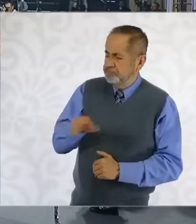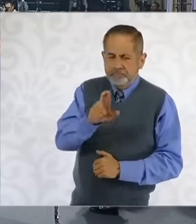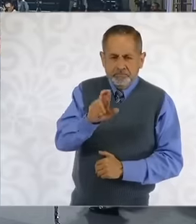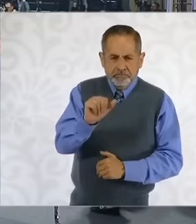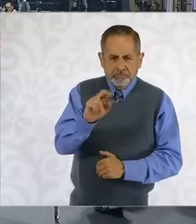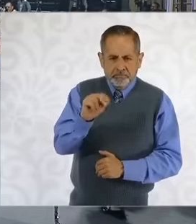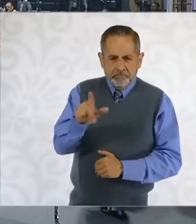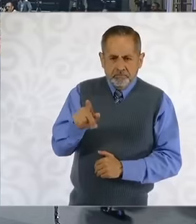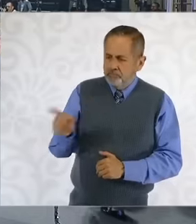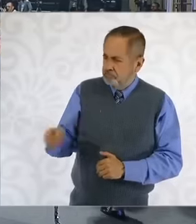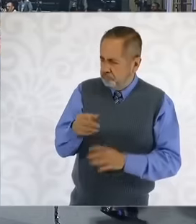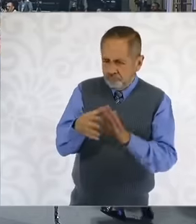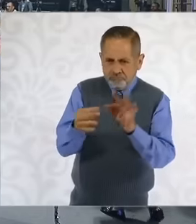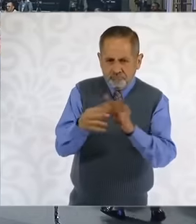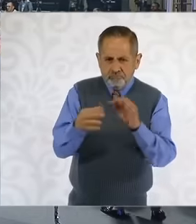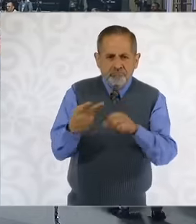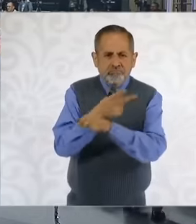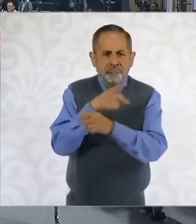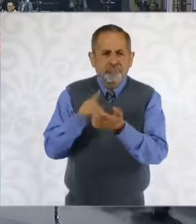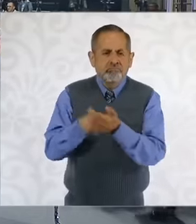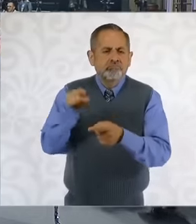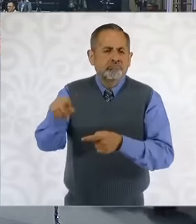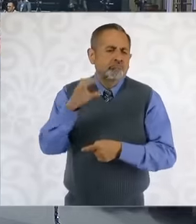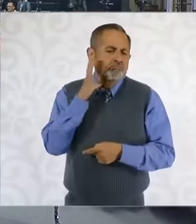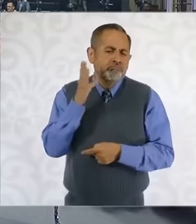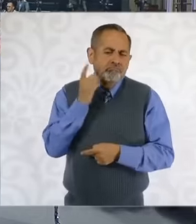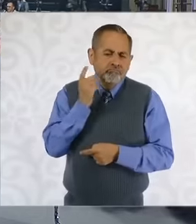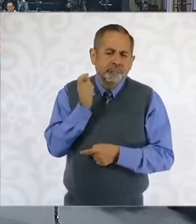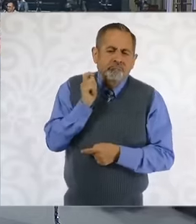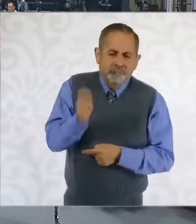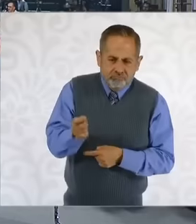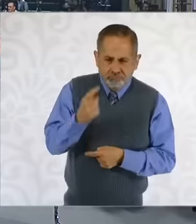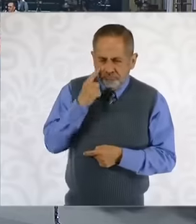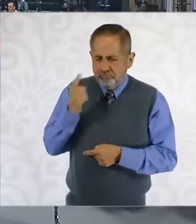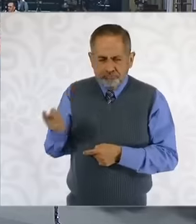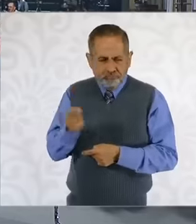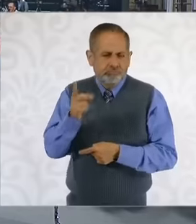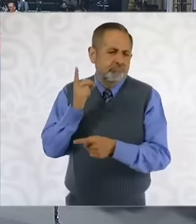yesterday in the chamber of deputies and that it had been voted on in the chamber of senators so that everyone